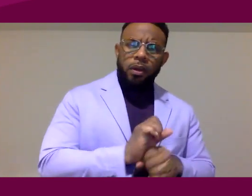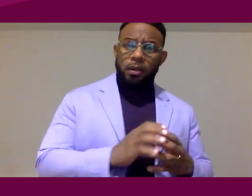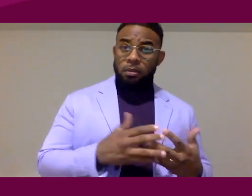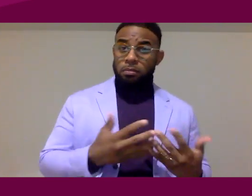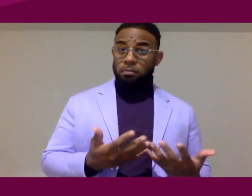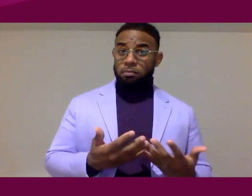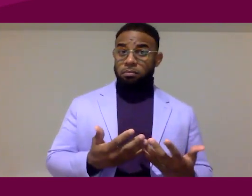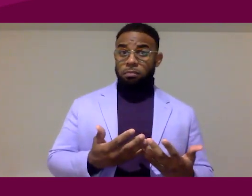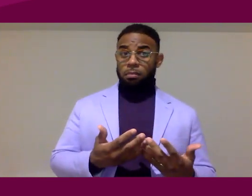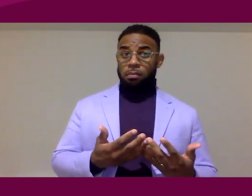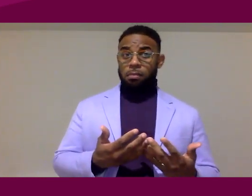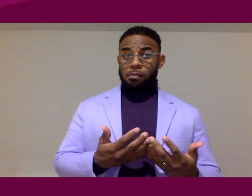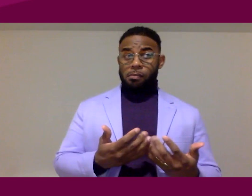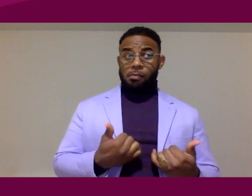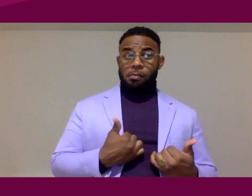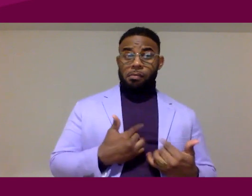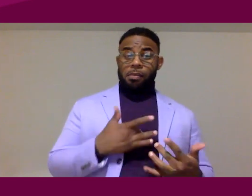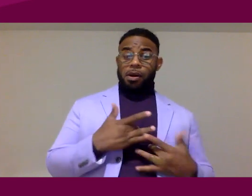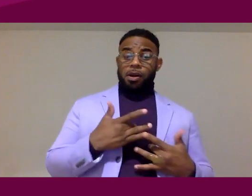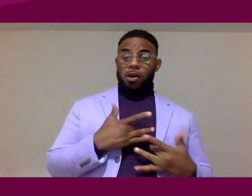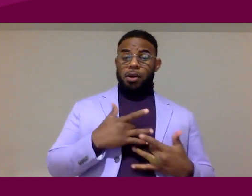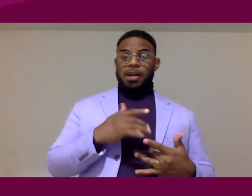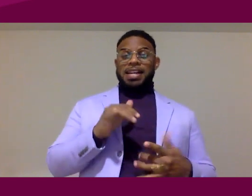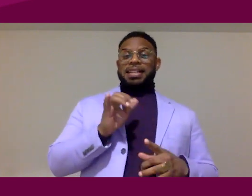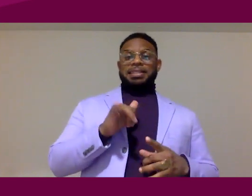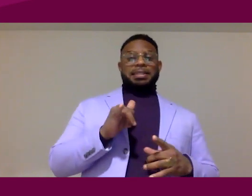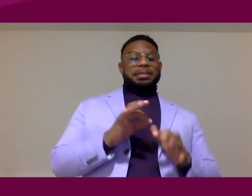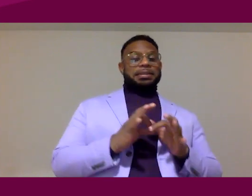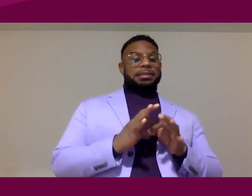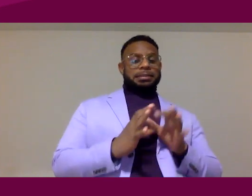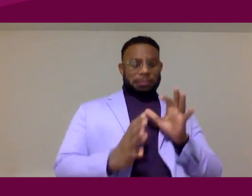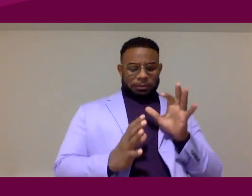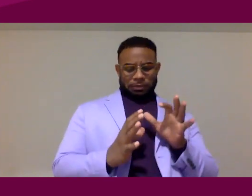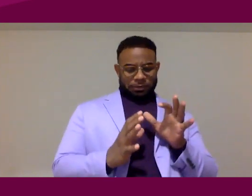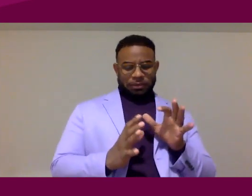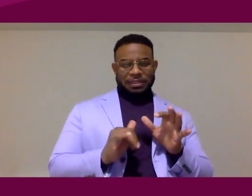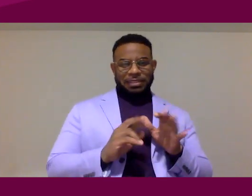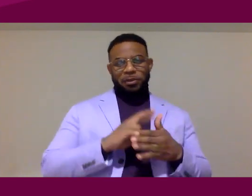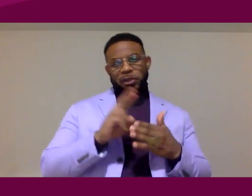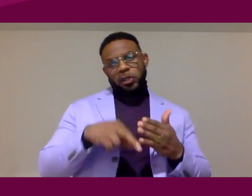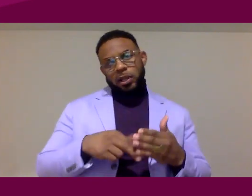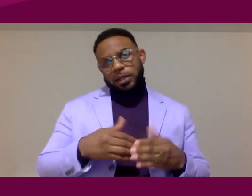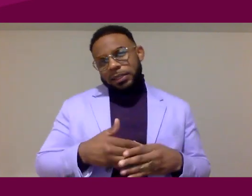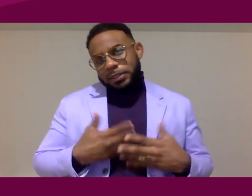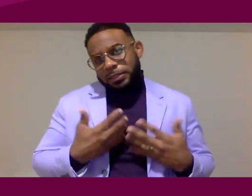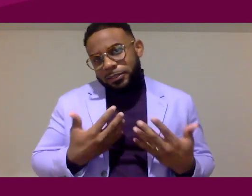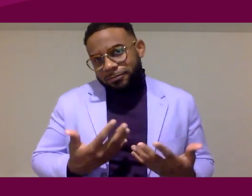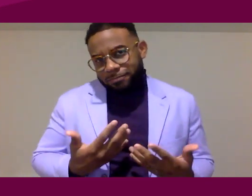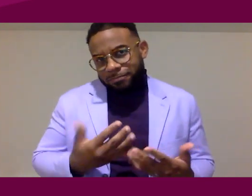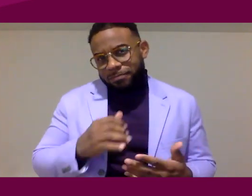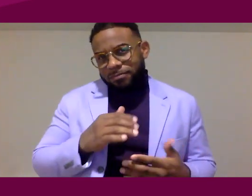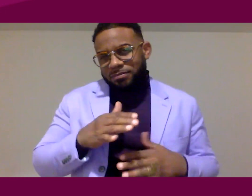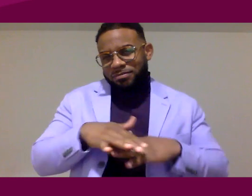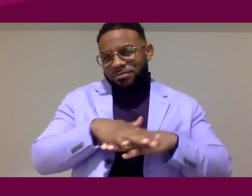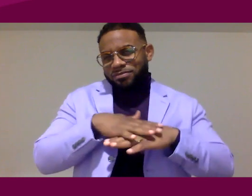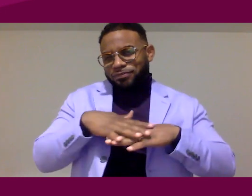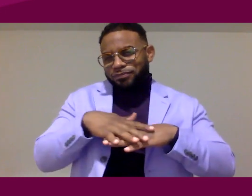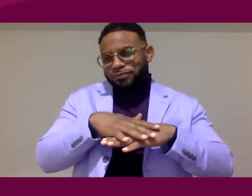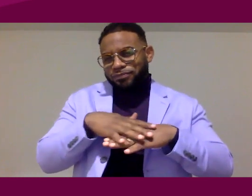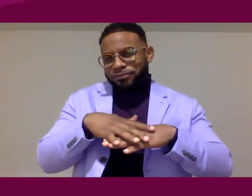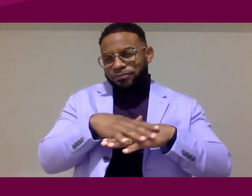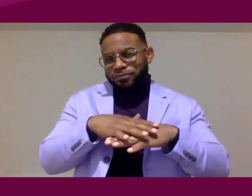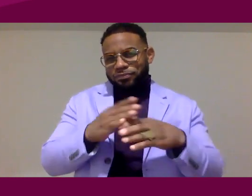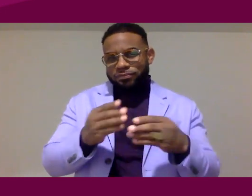And I'm concerned that that disconnect can result in superficial solutions that might